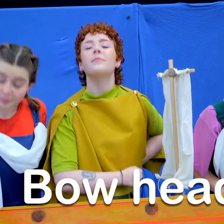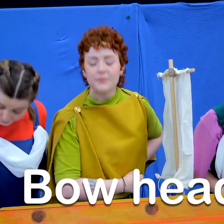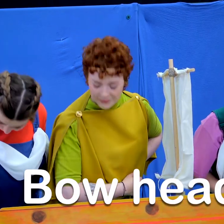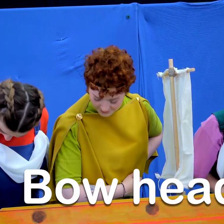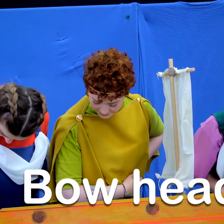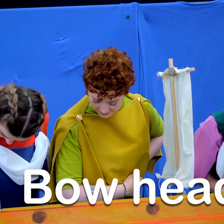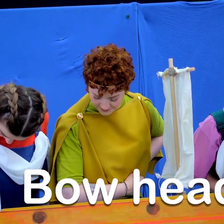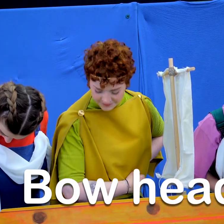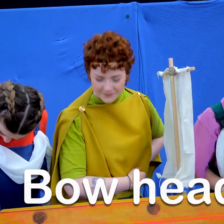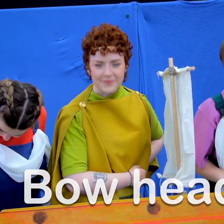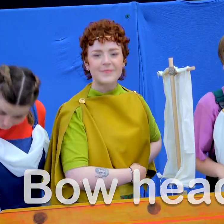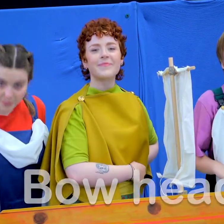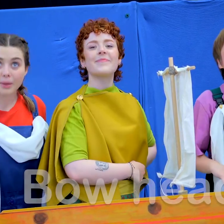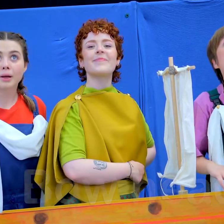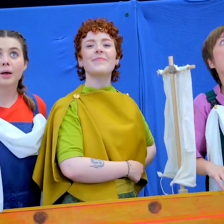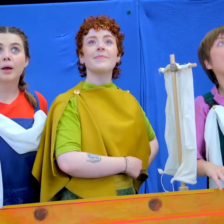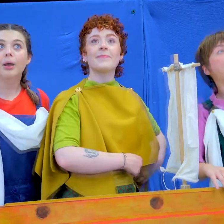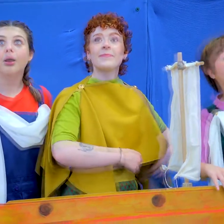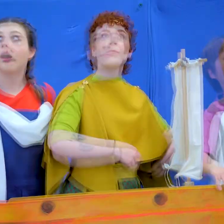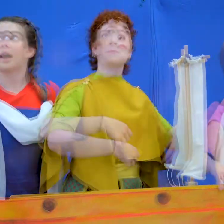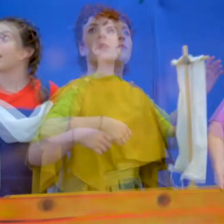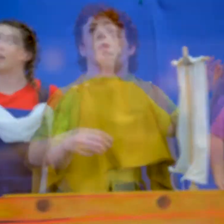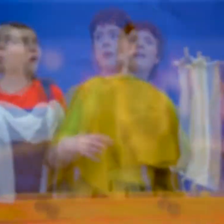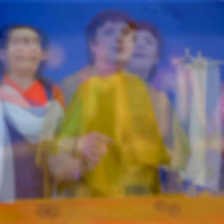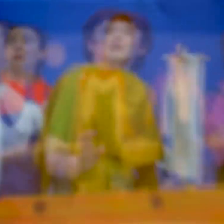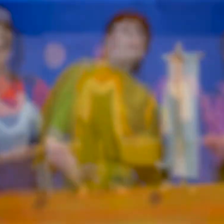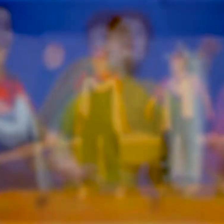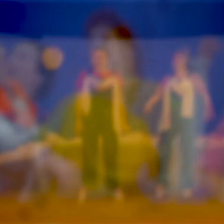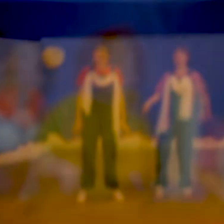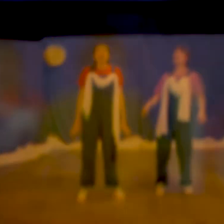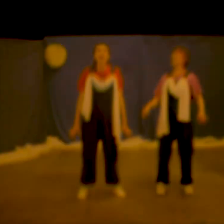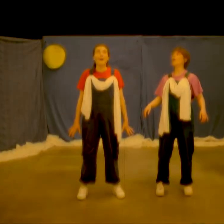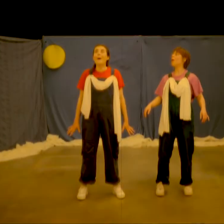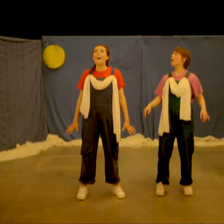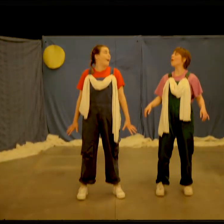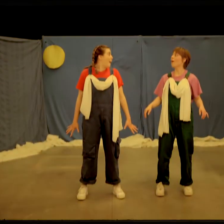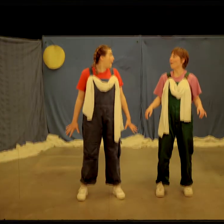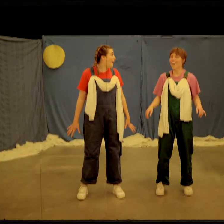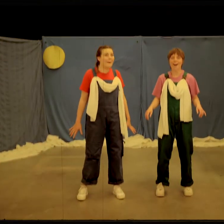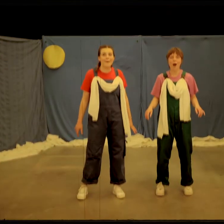Listen mortals, and listen well, to Odie’s backstory we’re about to tell.